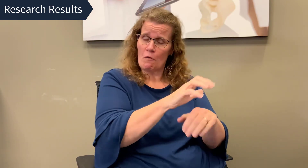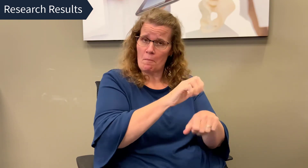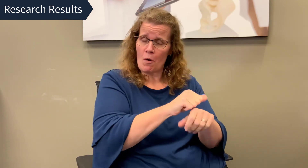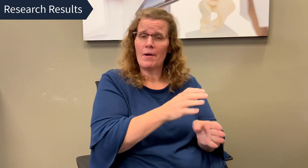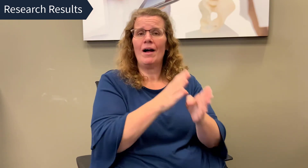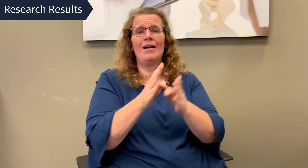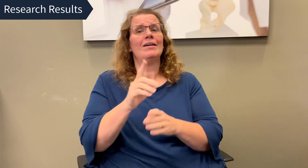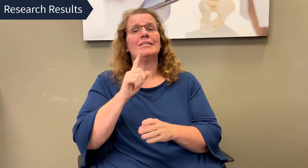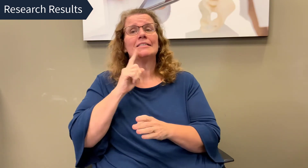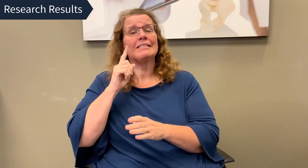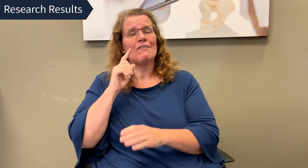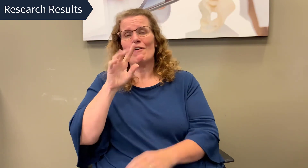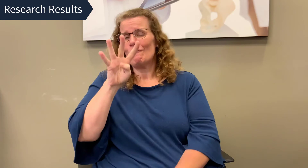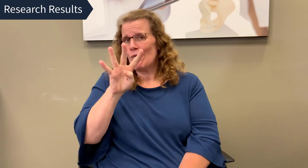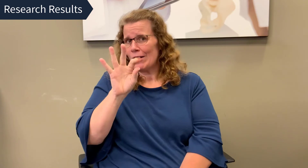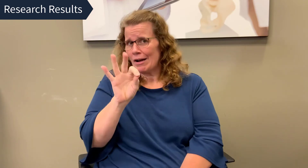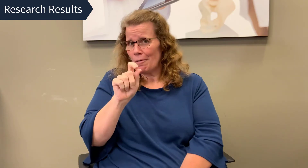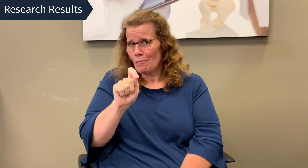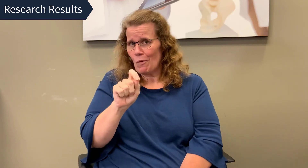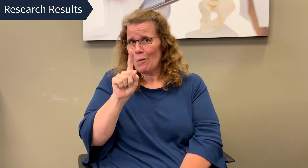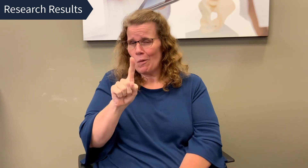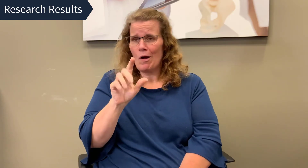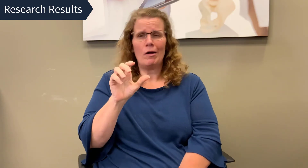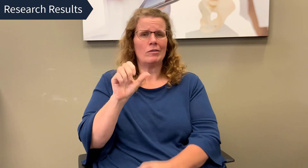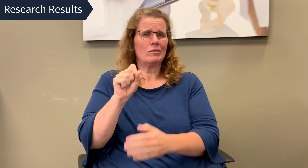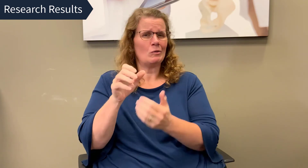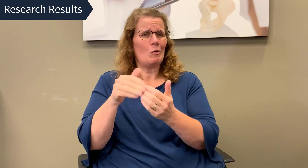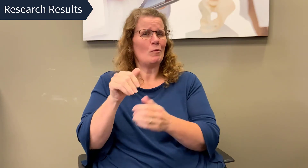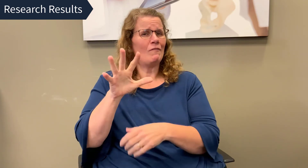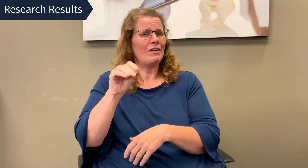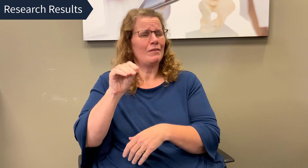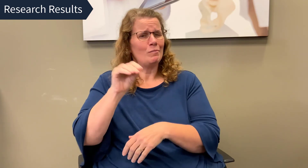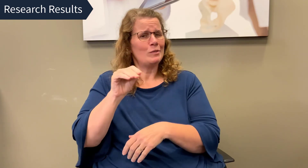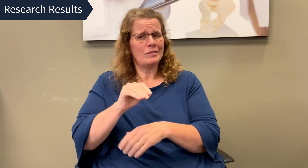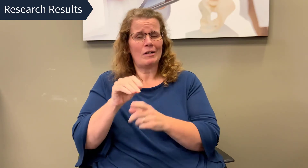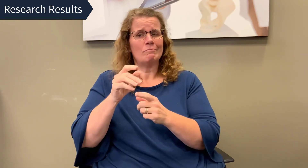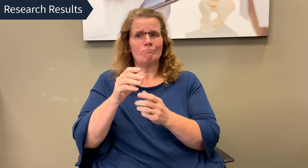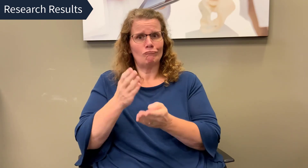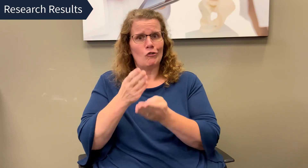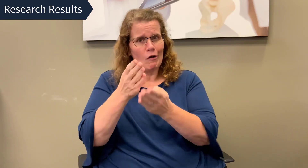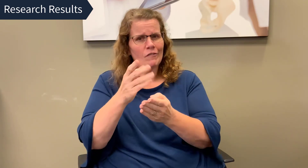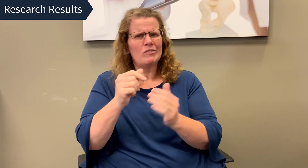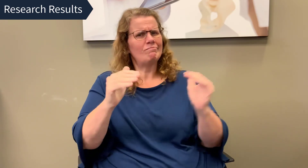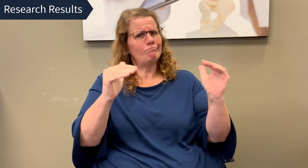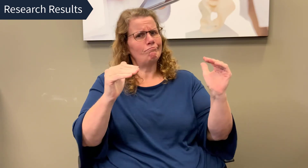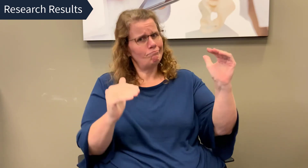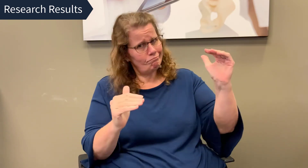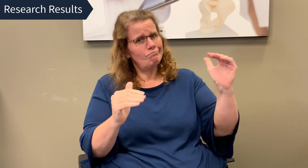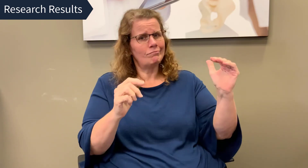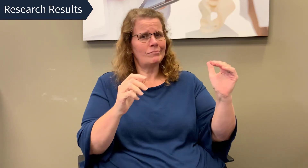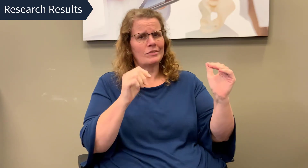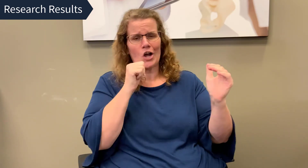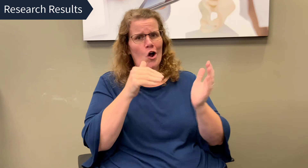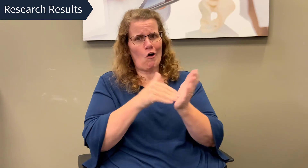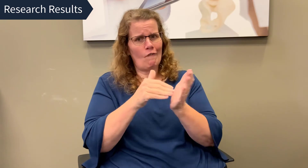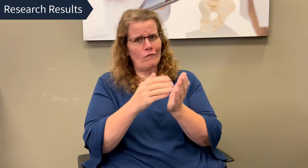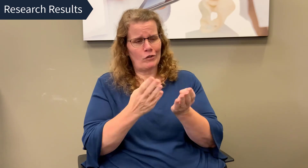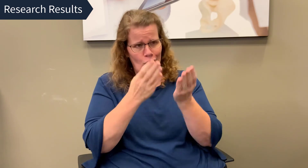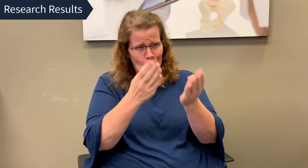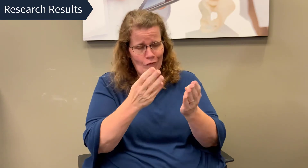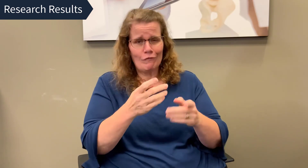appointments almost 65%, or 64.4% of the time, while deaf patients were offered